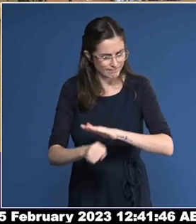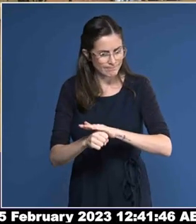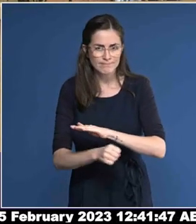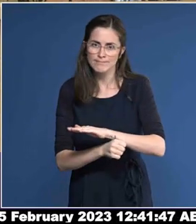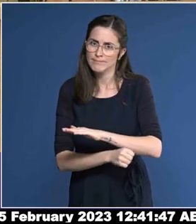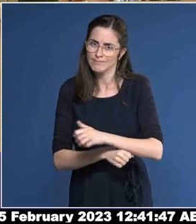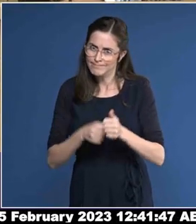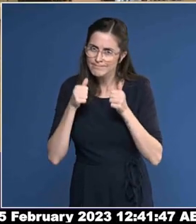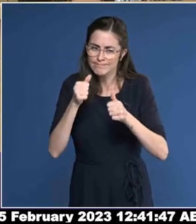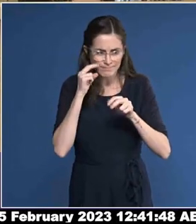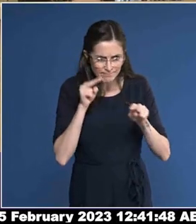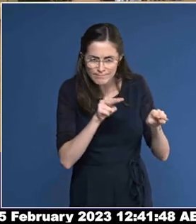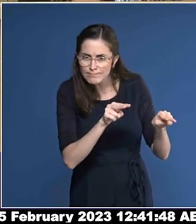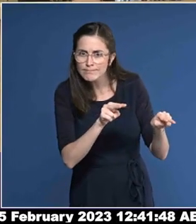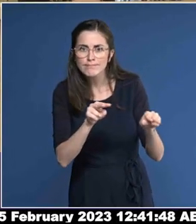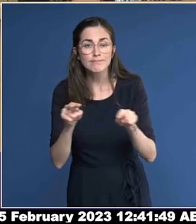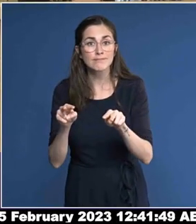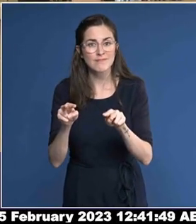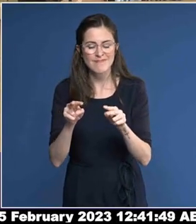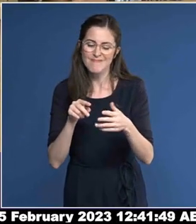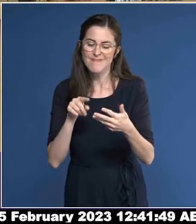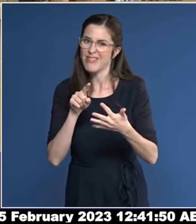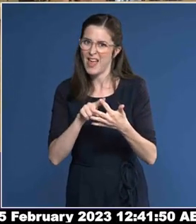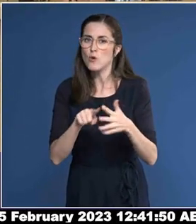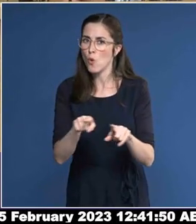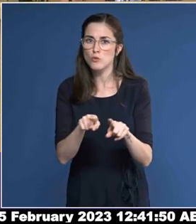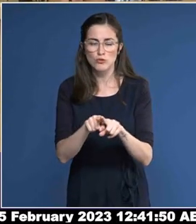before, we have a human rights approach which guides us in our work.